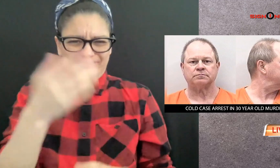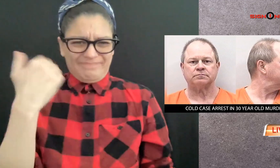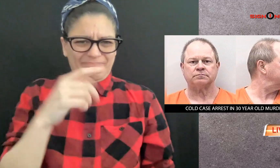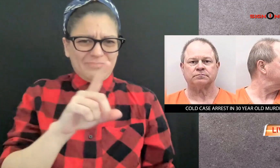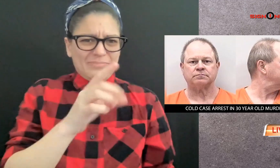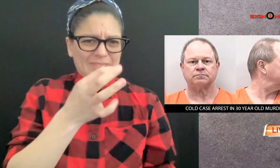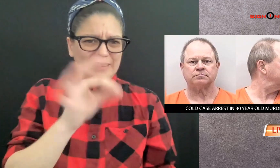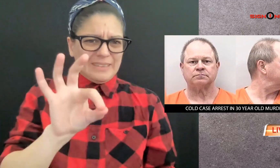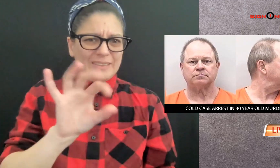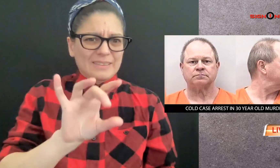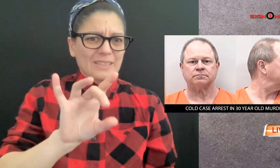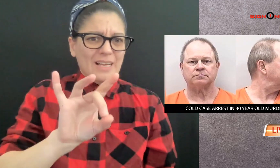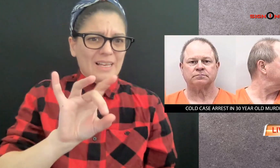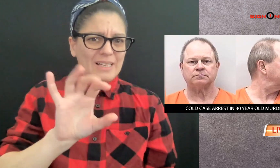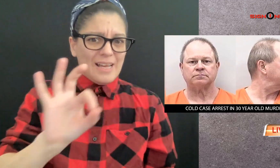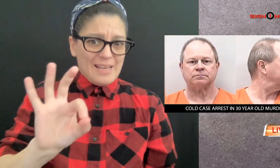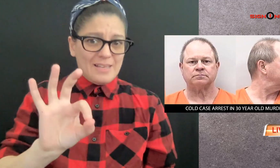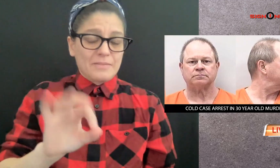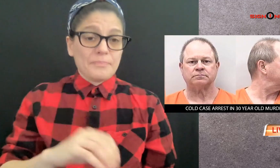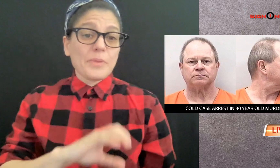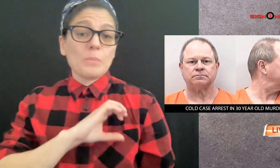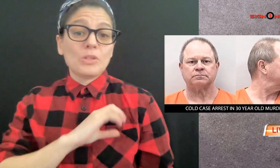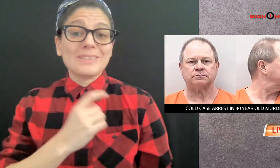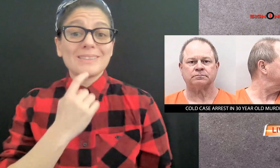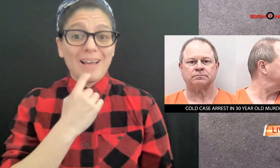the homicide happened back in 1989